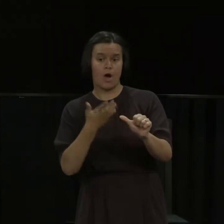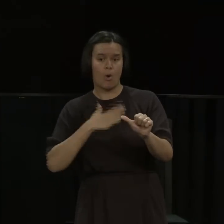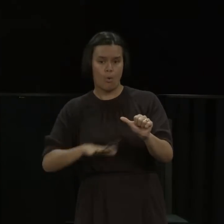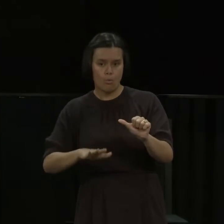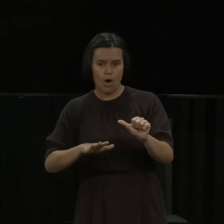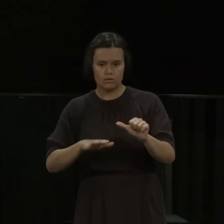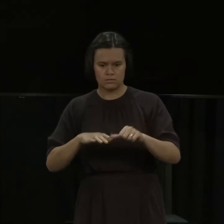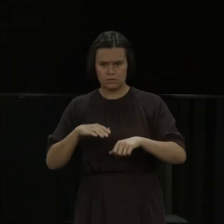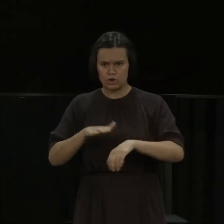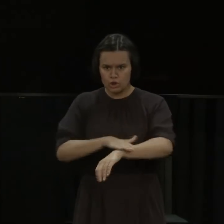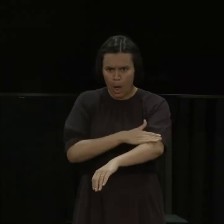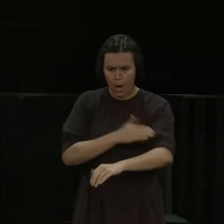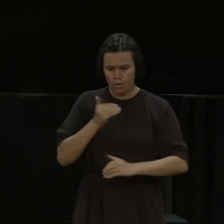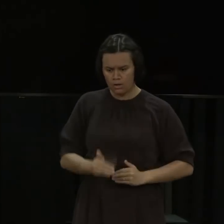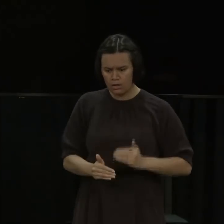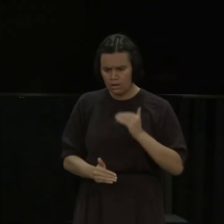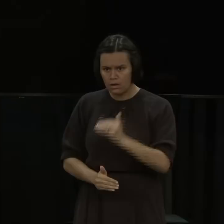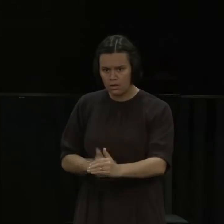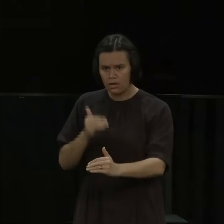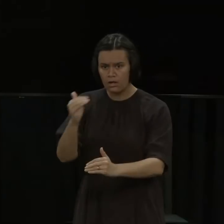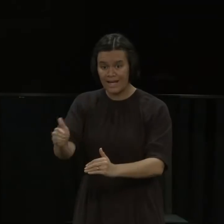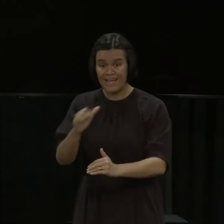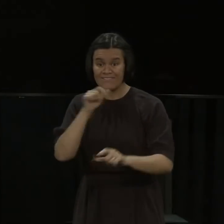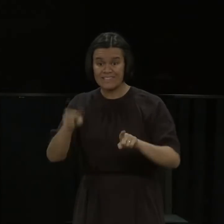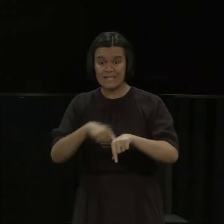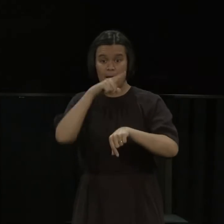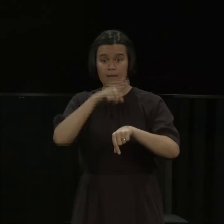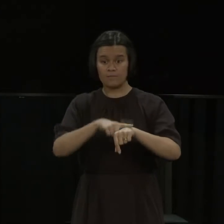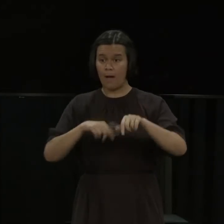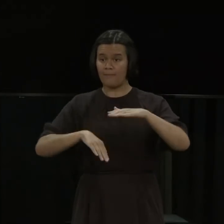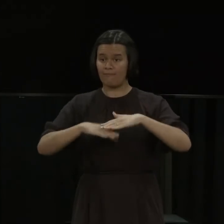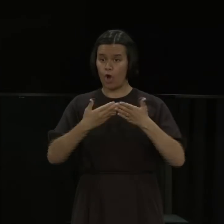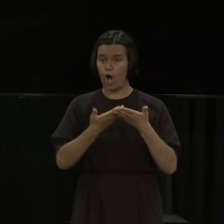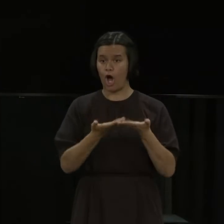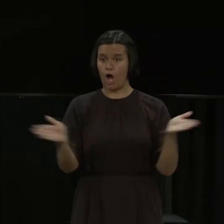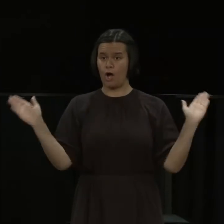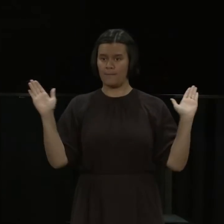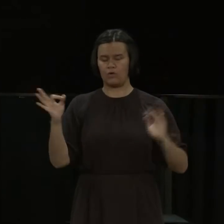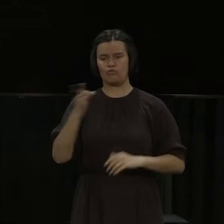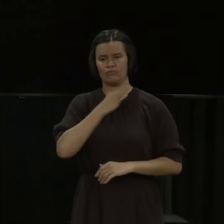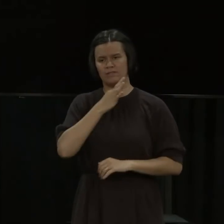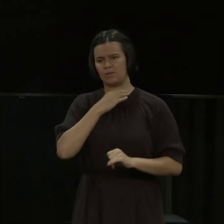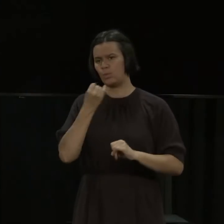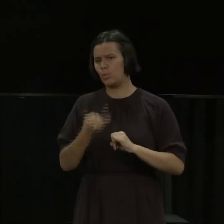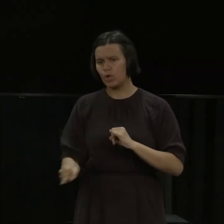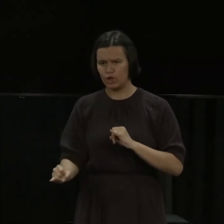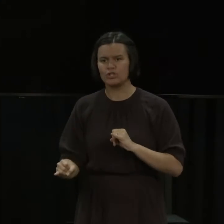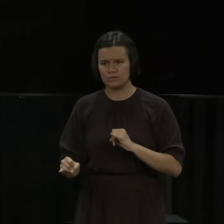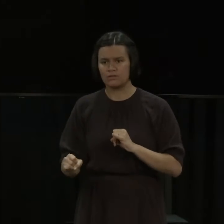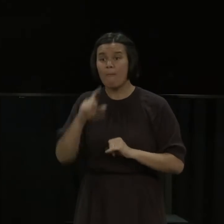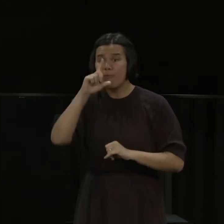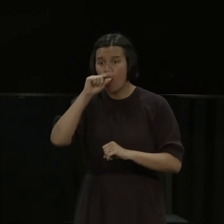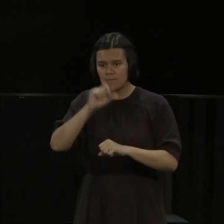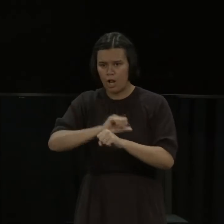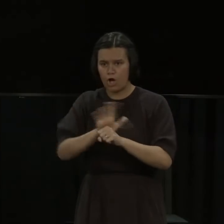January and mid February, why can't you do it now? As I said this is about progressively easing